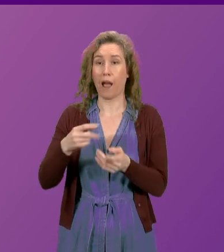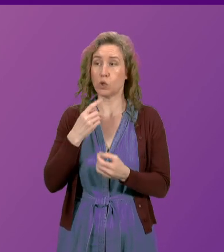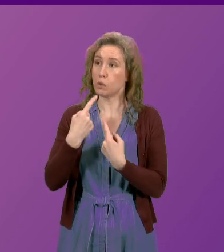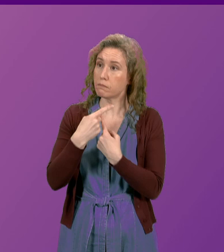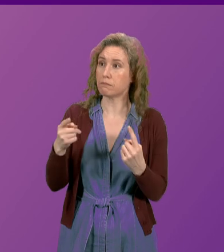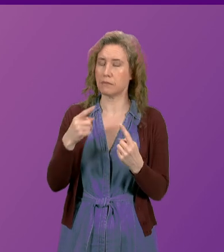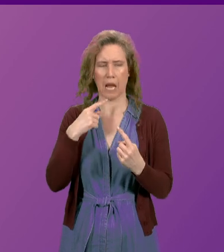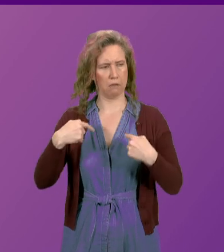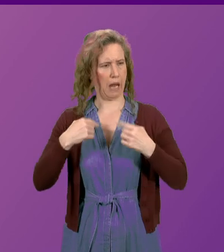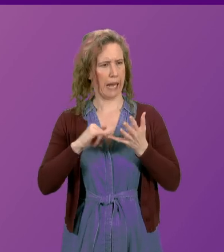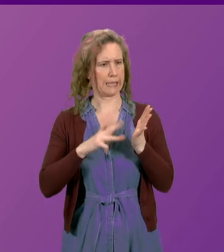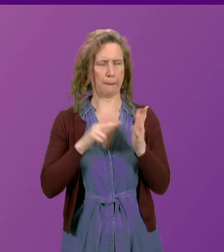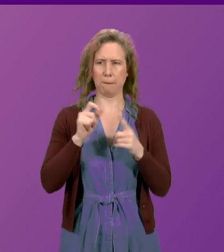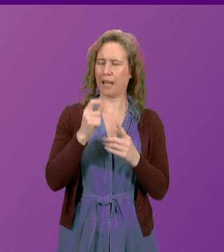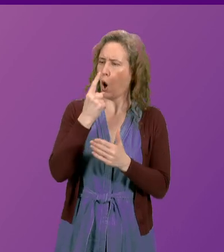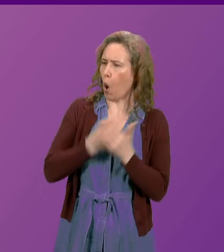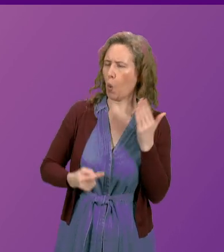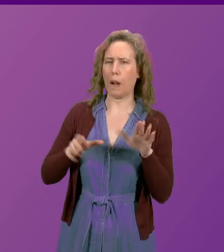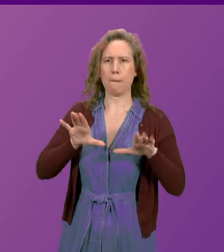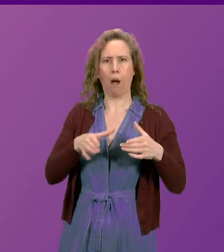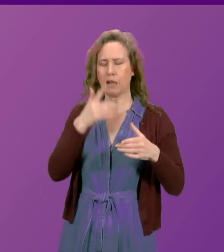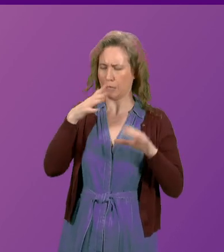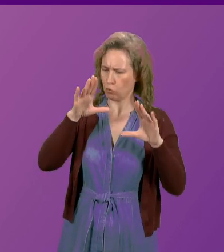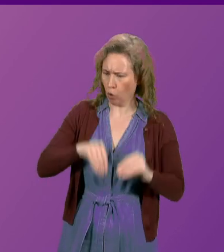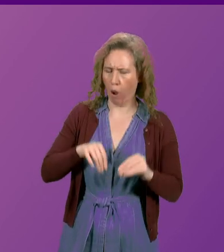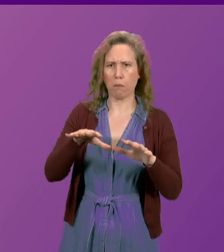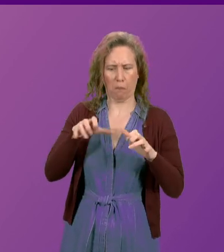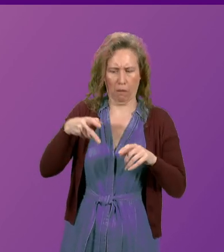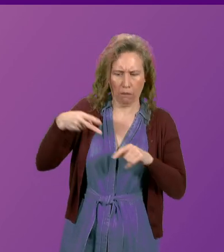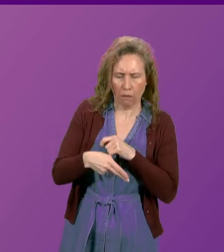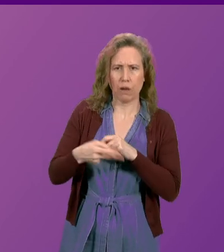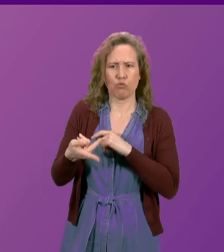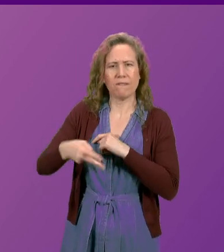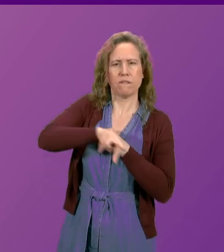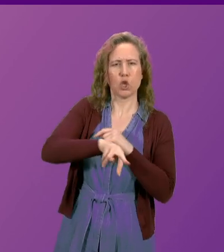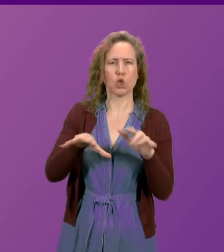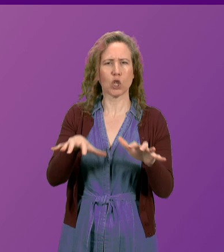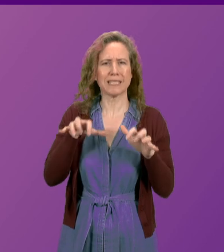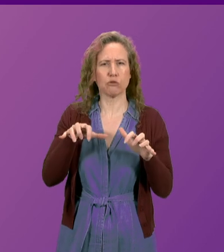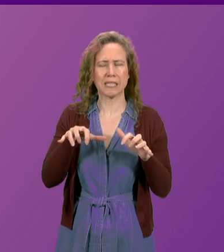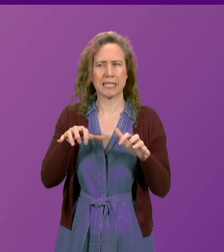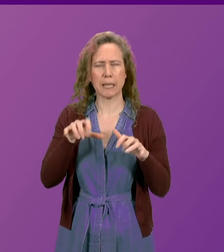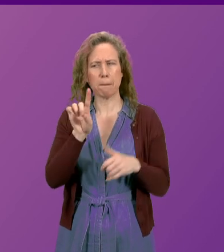as the only party that is committed to ending the cuts and reversing austerity. Apart from changes